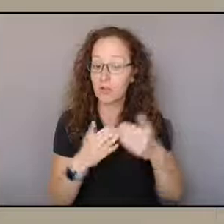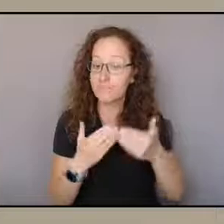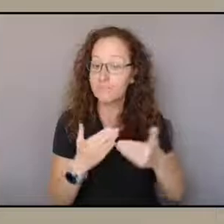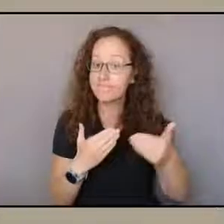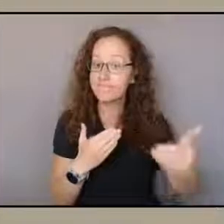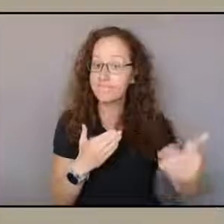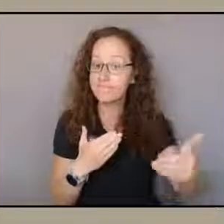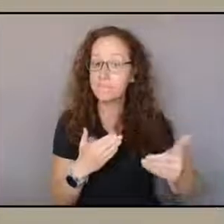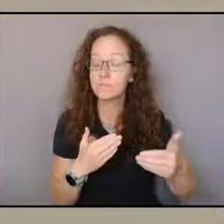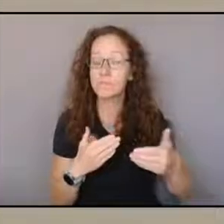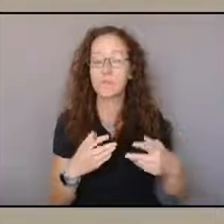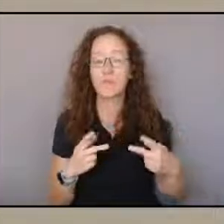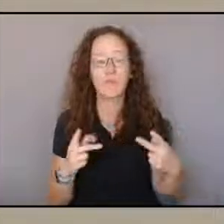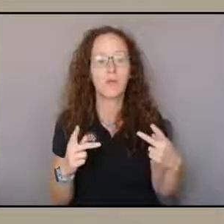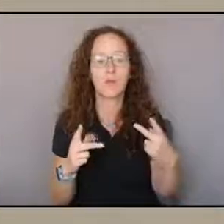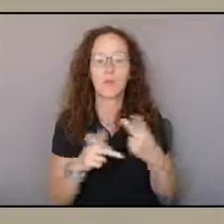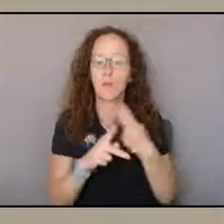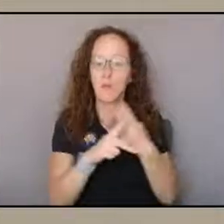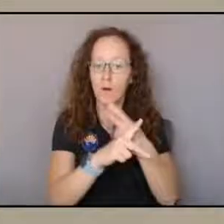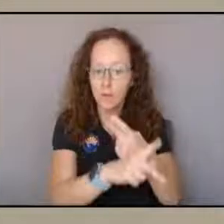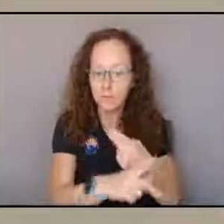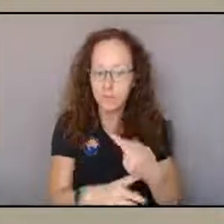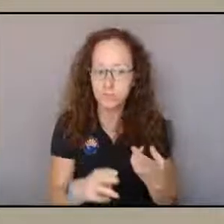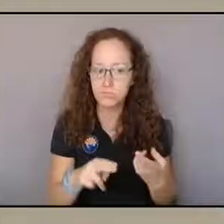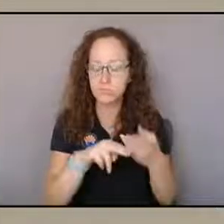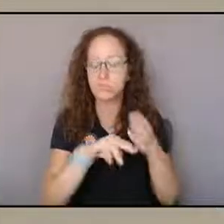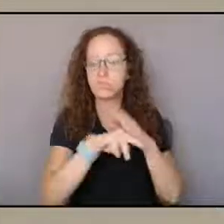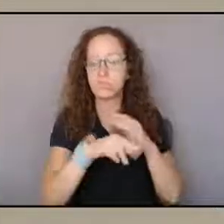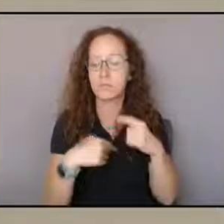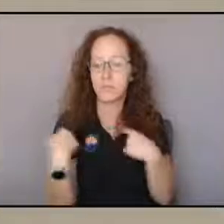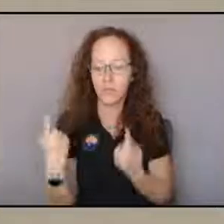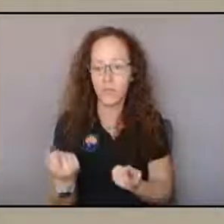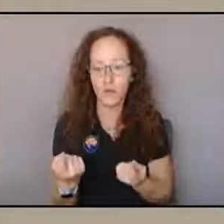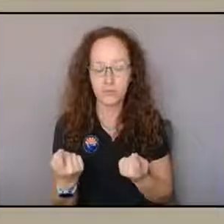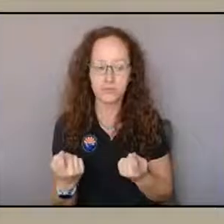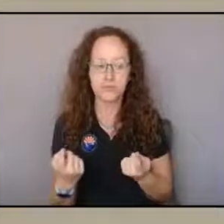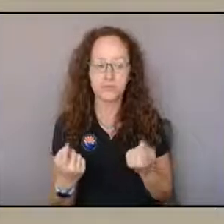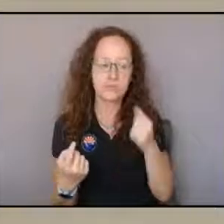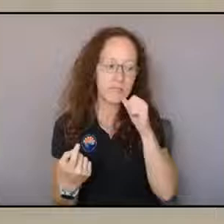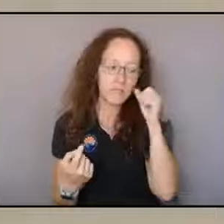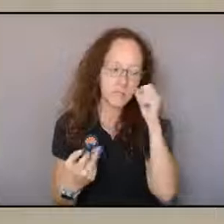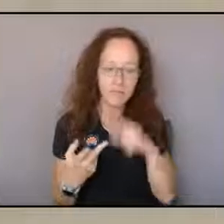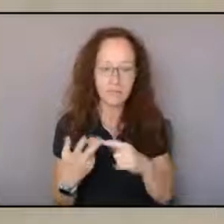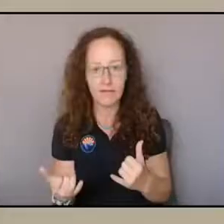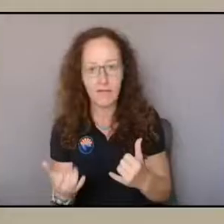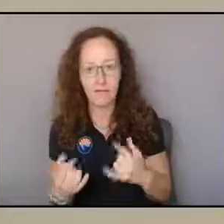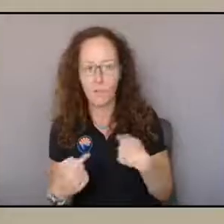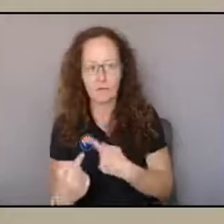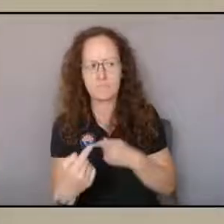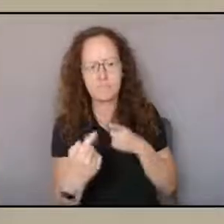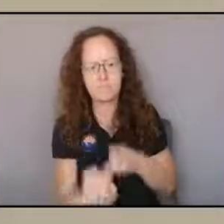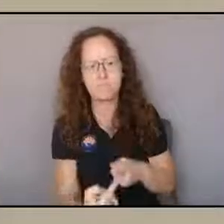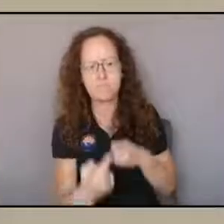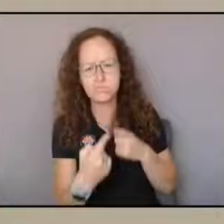COUPLE DAYS AND THE WORSENING CONDITIONS WE SAW TODAY AND YESTERDAY, WE ARE BATTLING AS HARD AS WE CAN TO GET